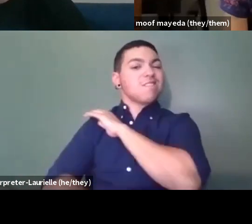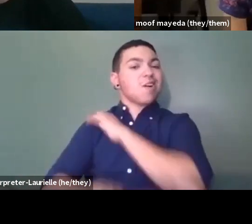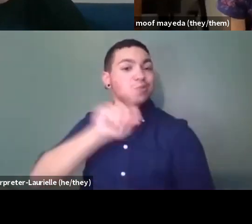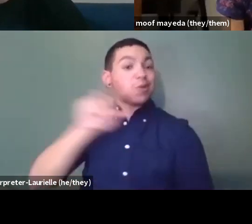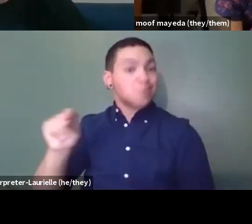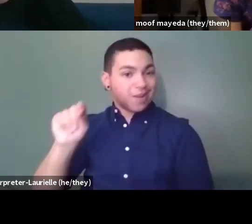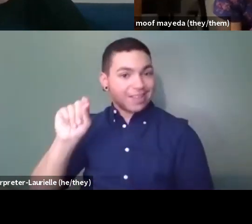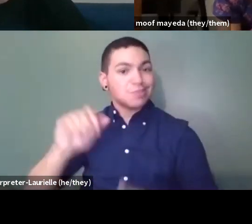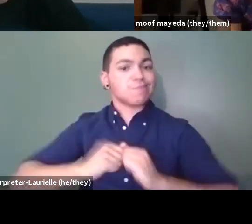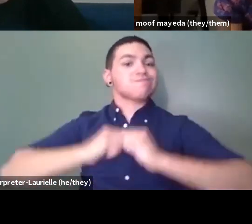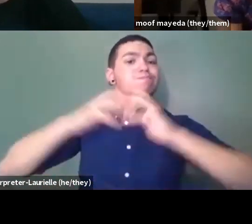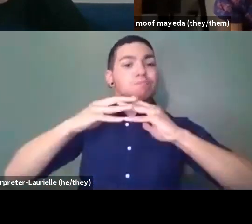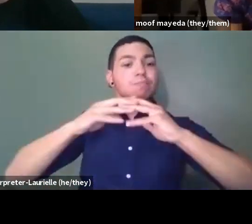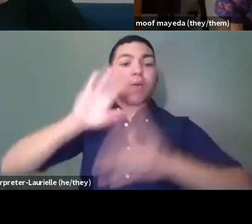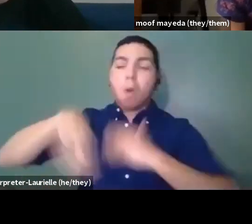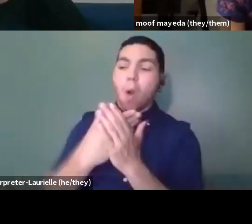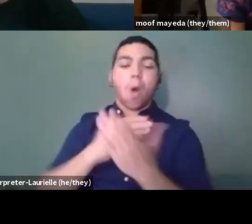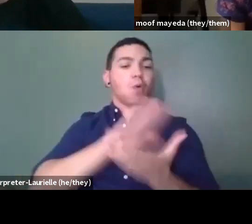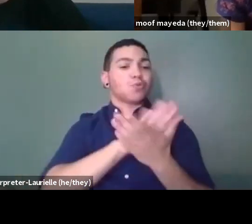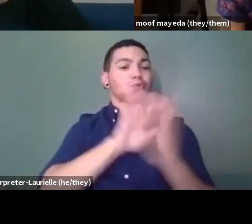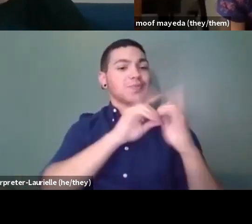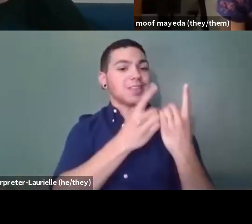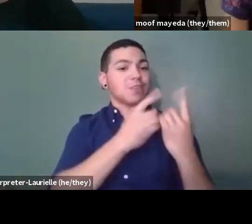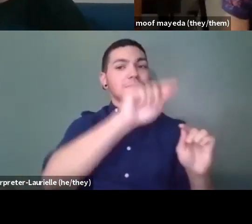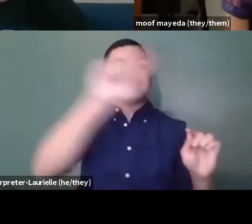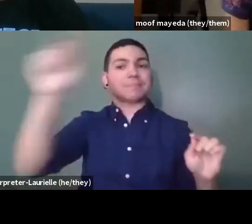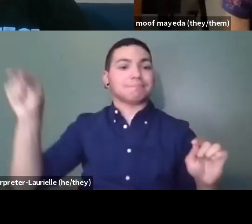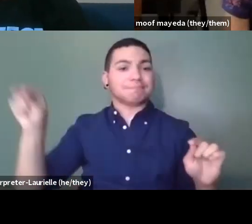I'm on the Board of TransPonder, we're in Eugene Oregon, we are a